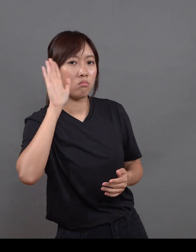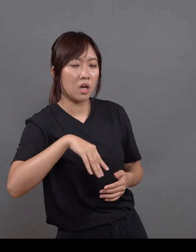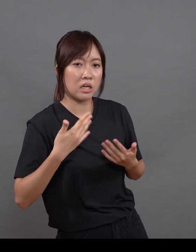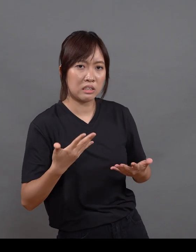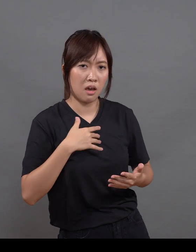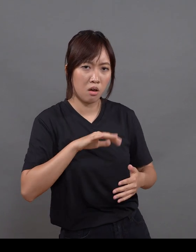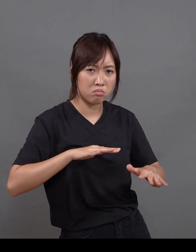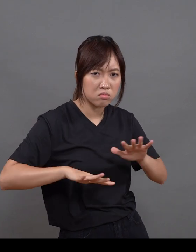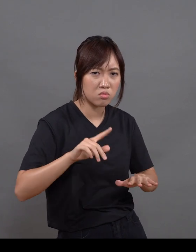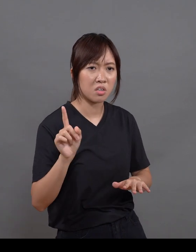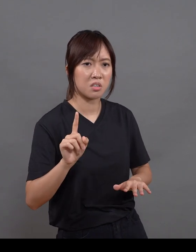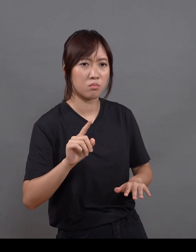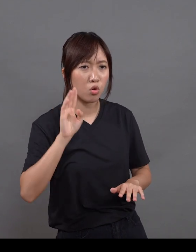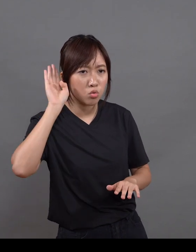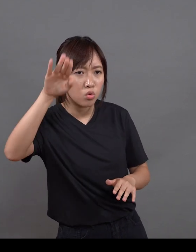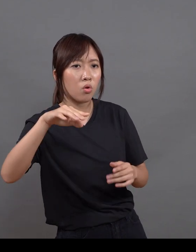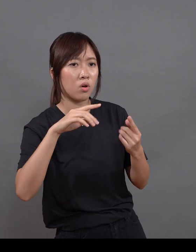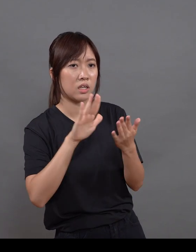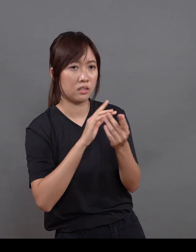our status at that time and in the future